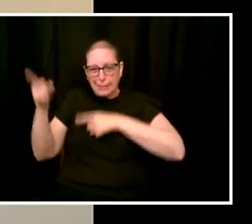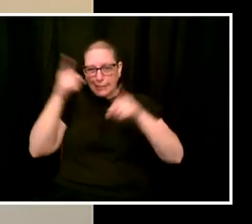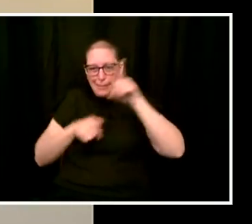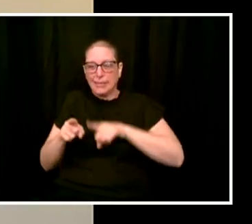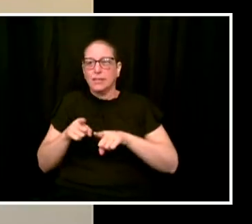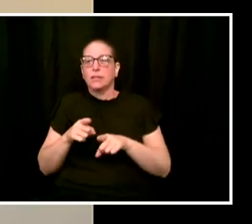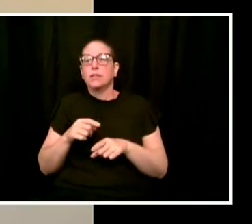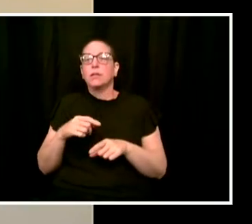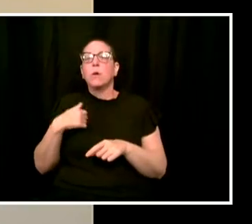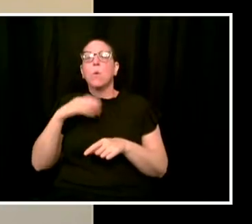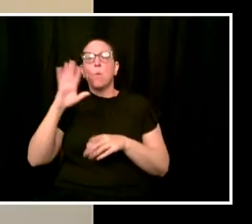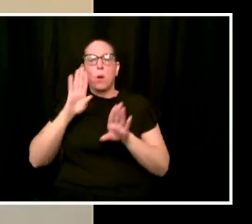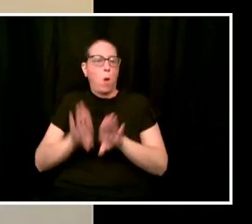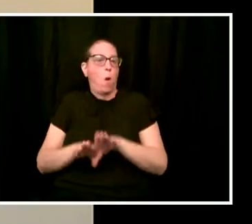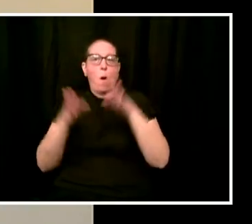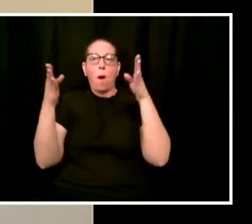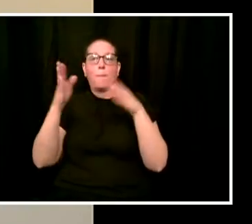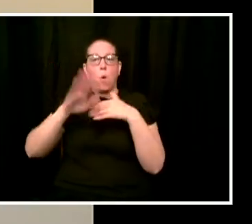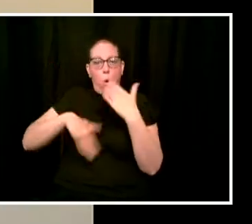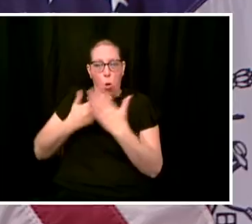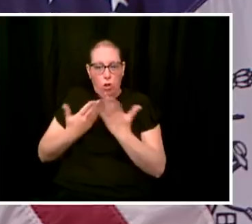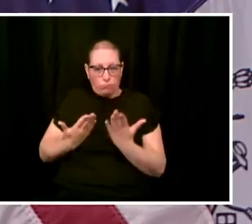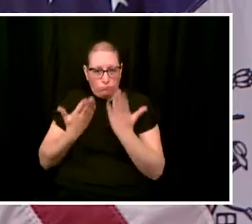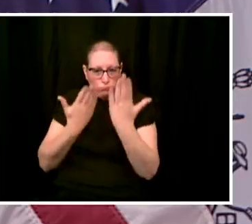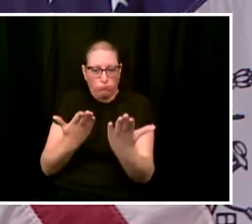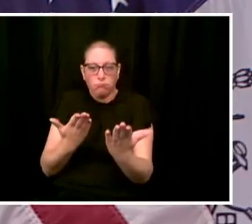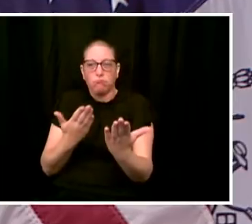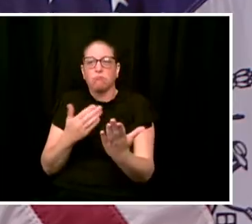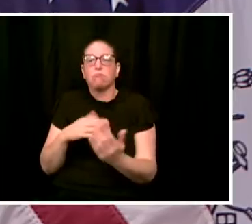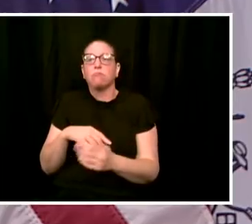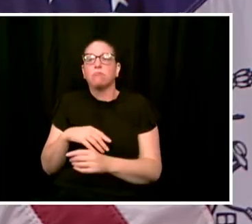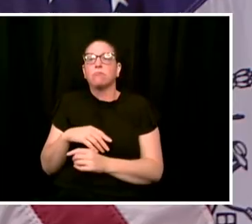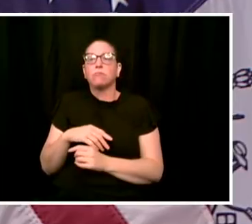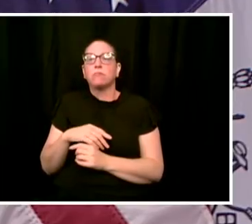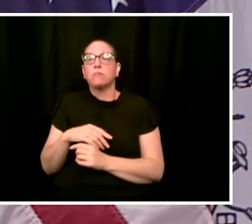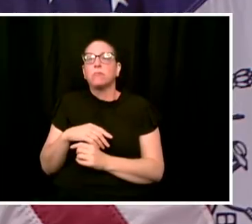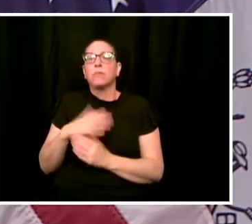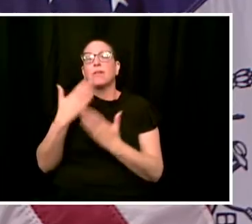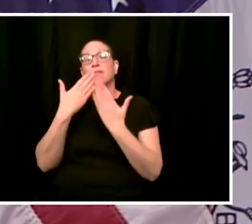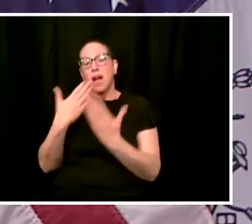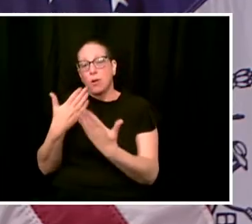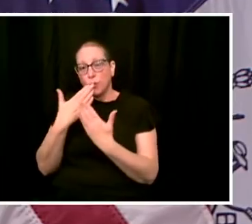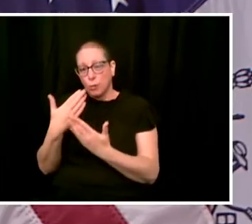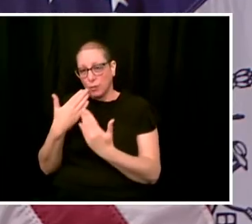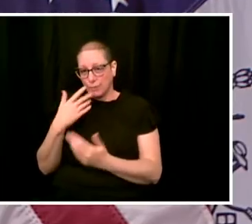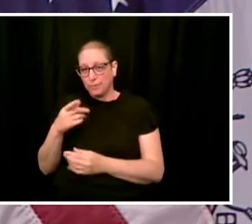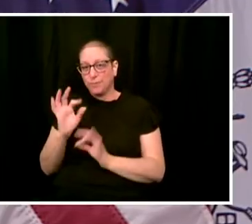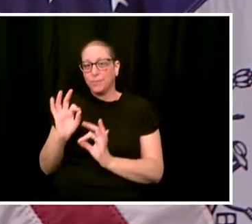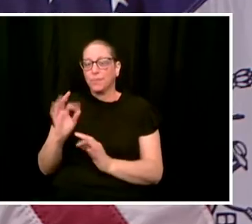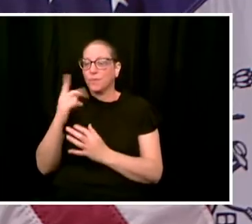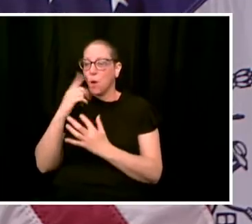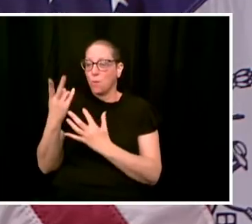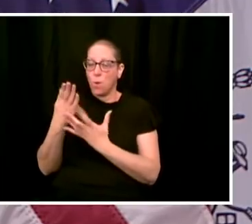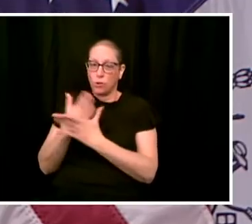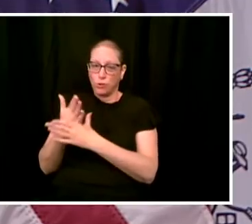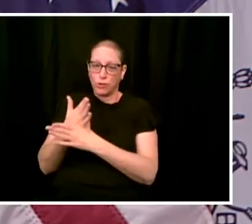PICKUP. WEE'R OPEN TO EVERYTHING. AND WE HAVE CONVERSATIONS CONCERNING THOSE